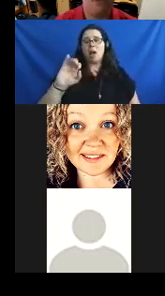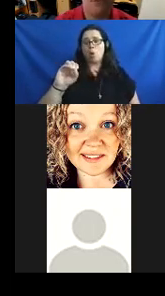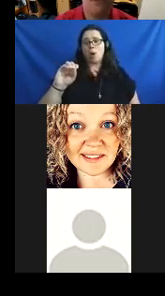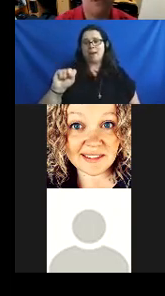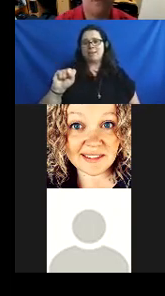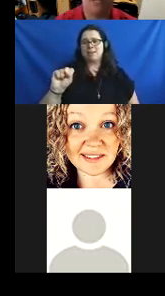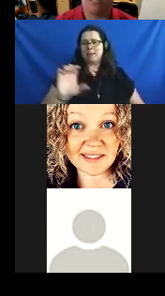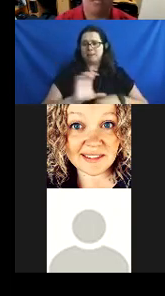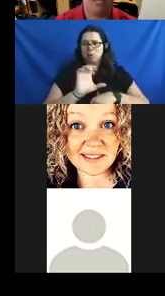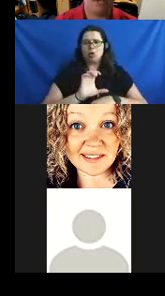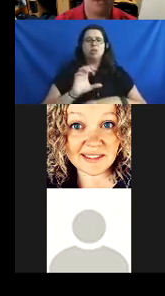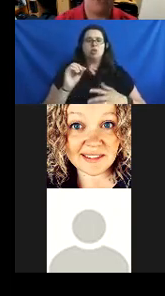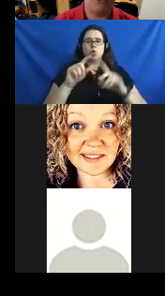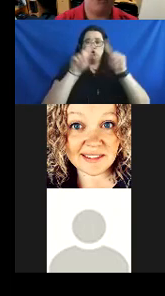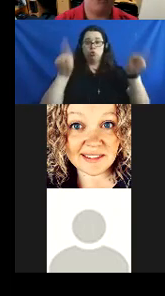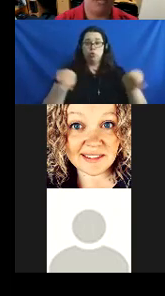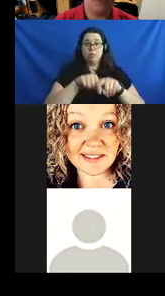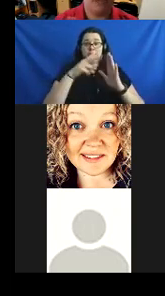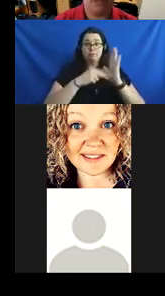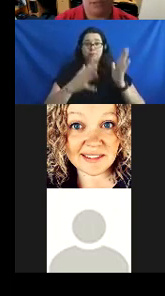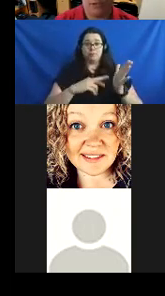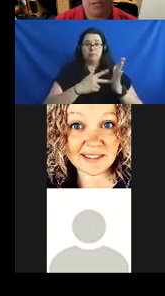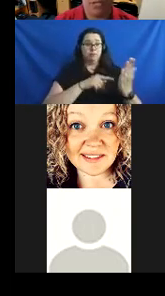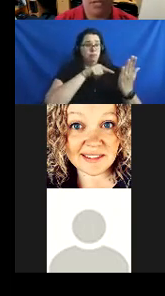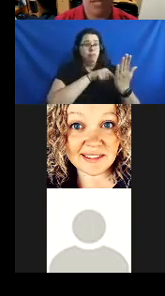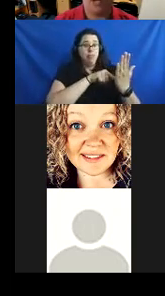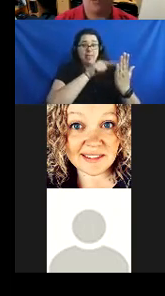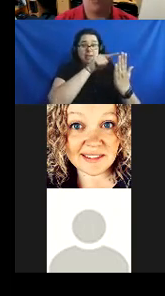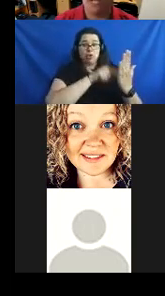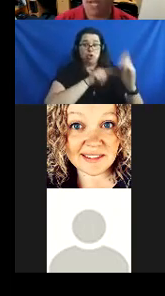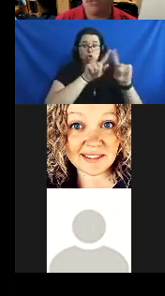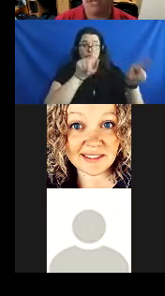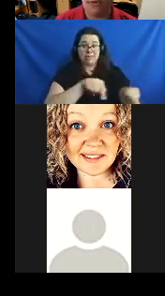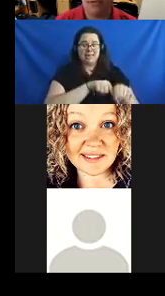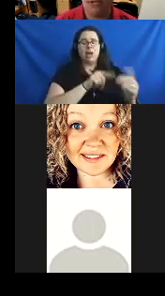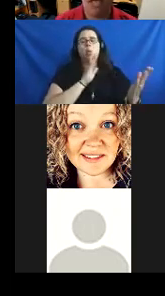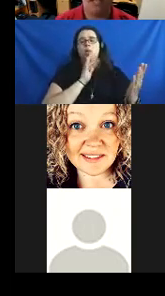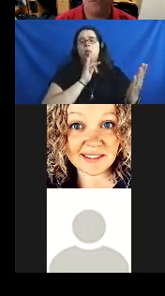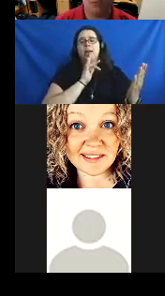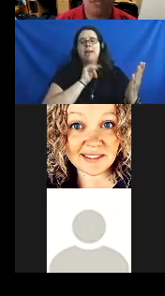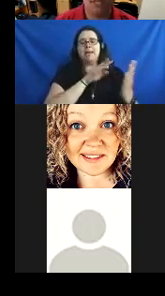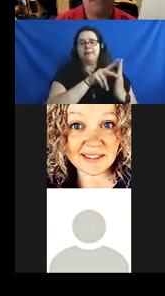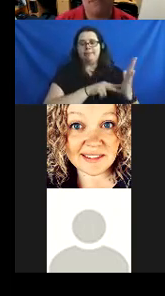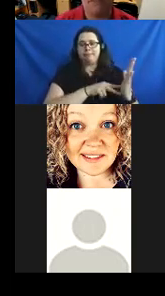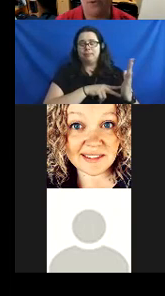SCREEN READER ALLOWS YOU TO TAKE WHAT IS ON THE SCREEN AND IT WILL READ IT OUT LOUD AS WELL AS IF YOU HAVE